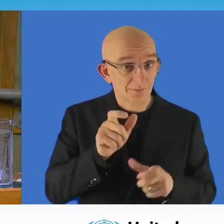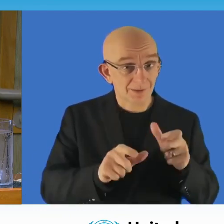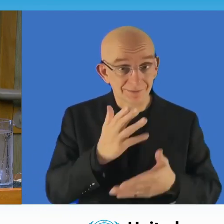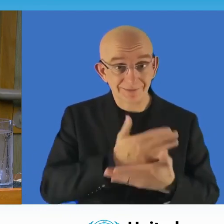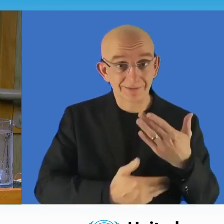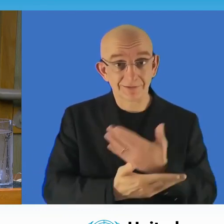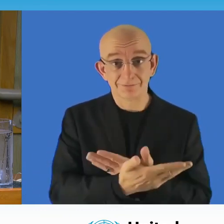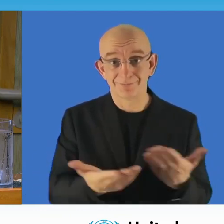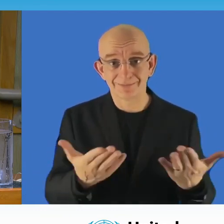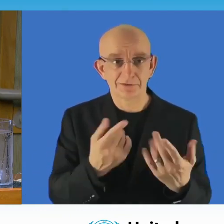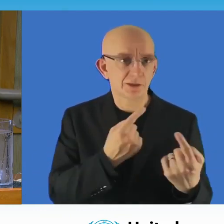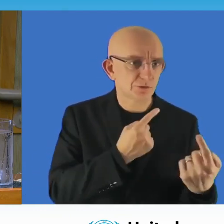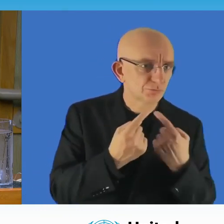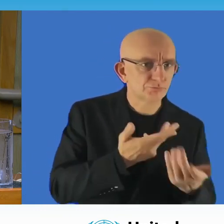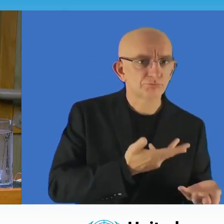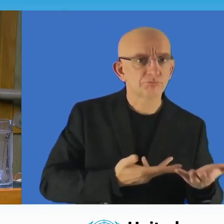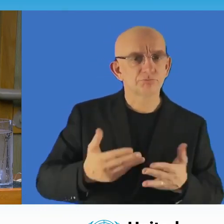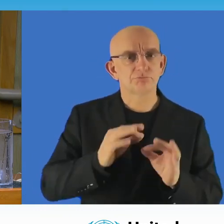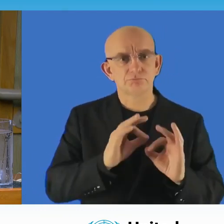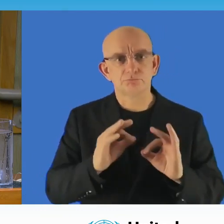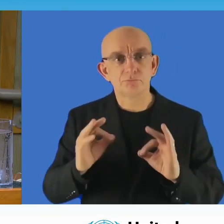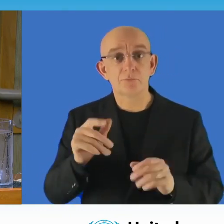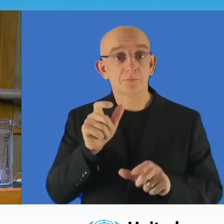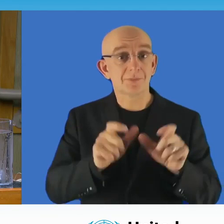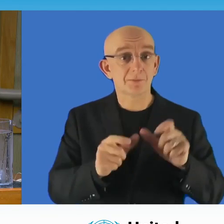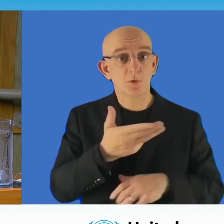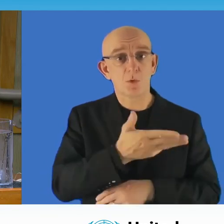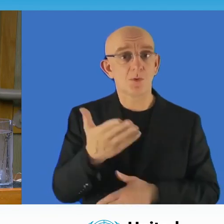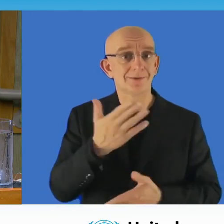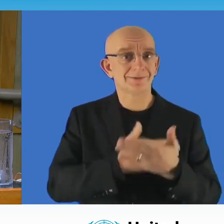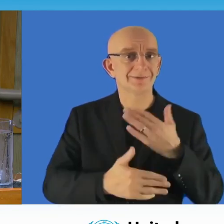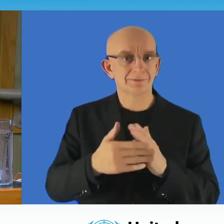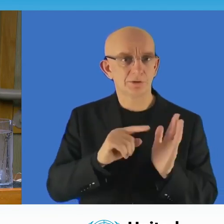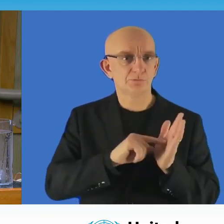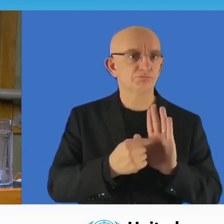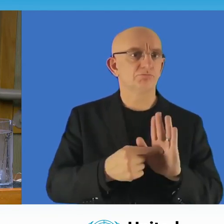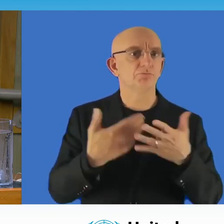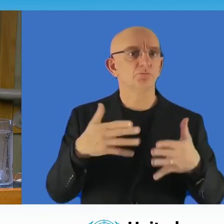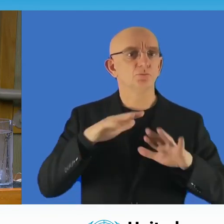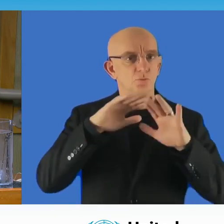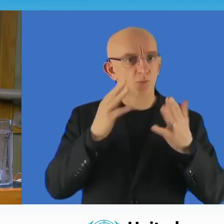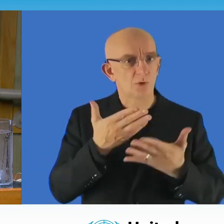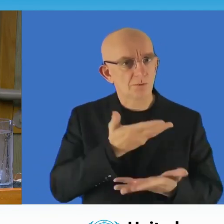every one of us to take the key messages that have emanated from these sessions back to our capitals